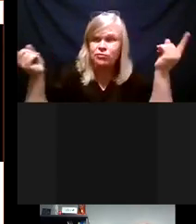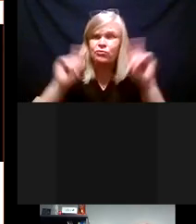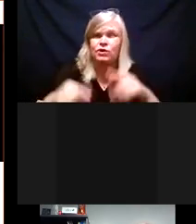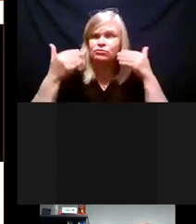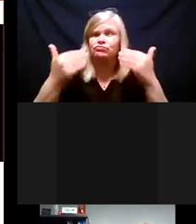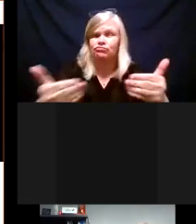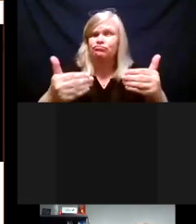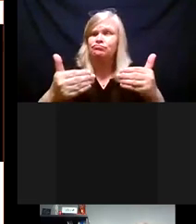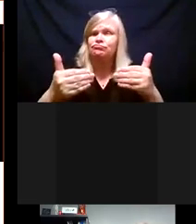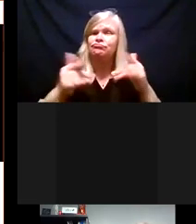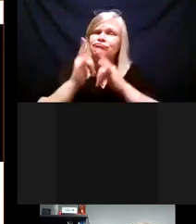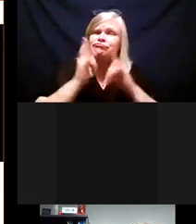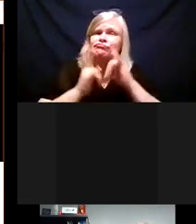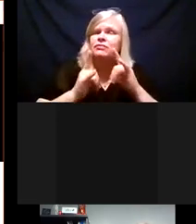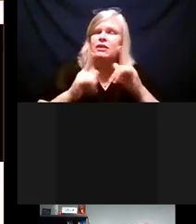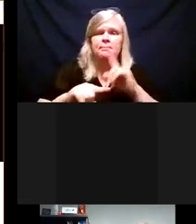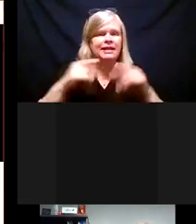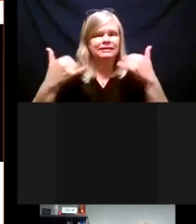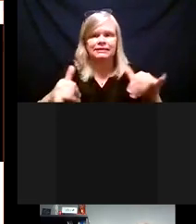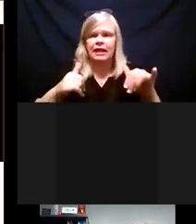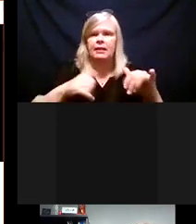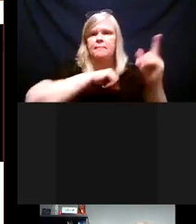OFTEN IT RISES TO CRIMINAL CHARGES WHEN A PARENT FINDS OUT